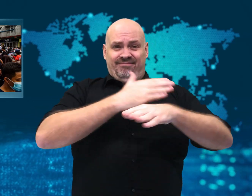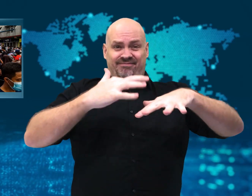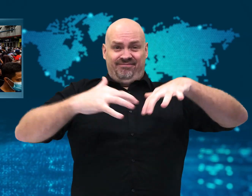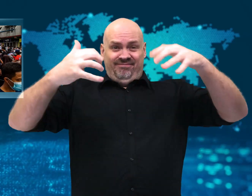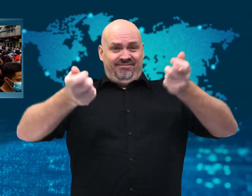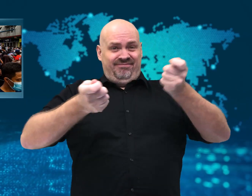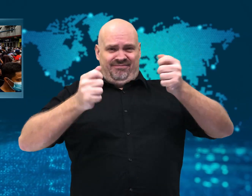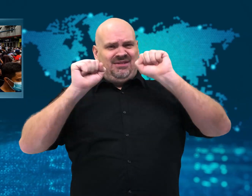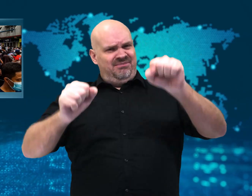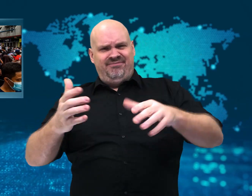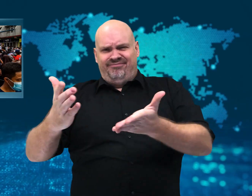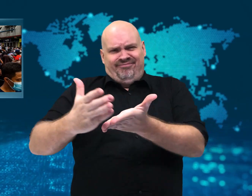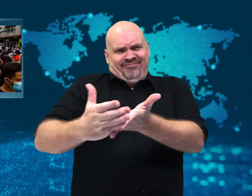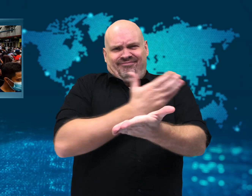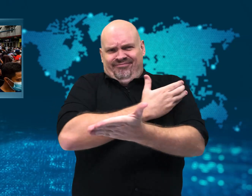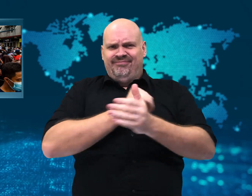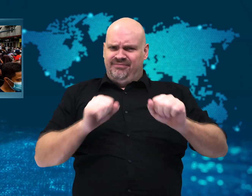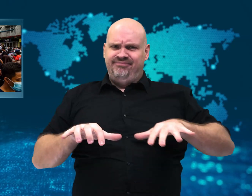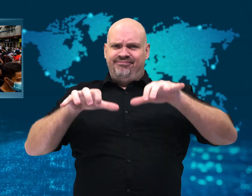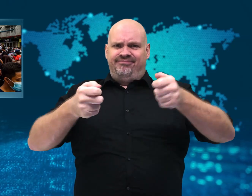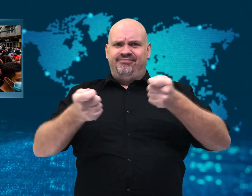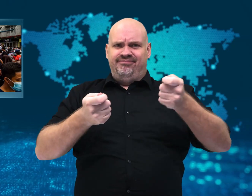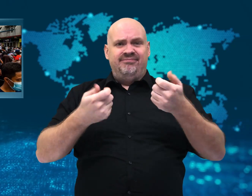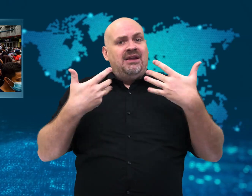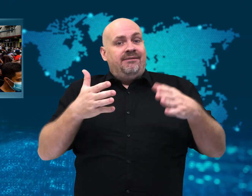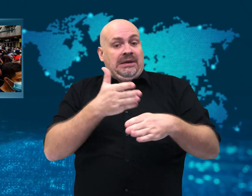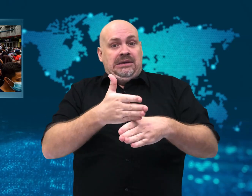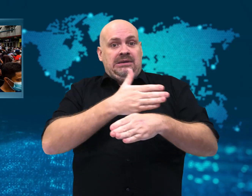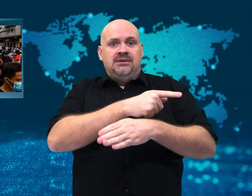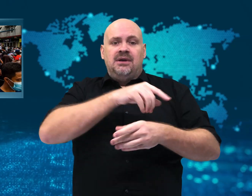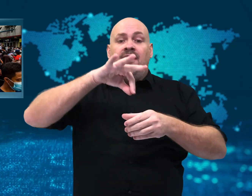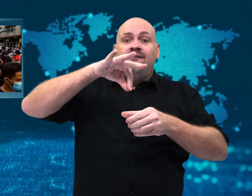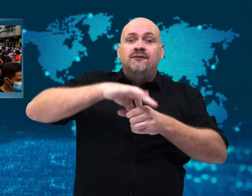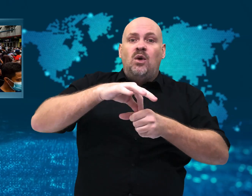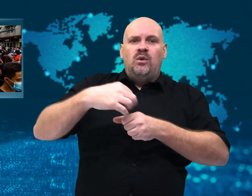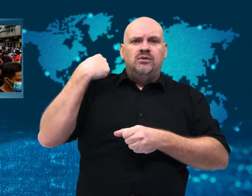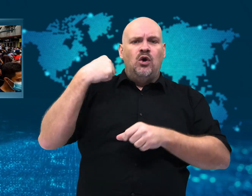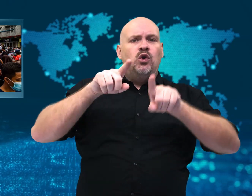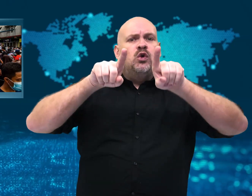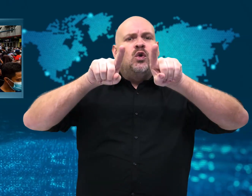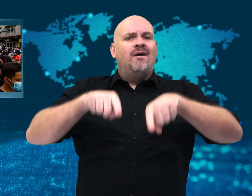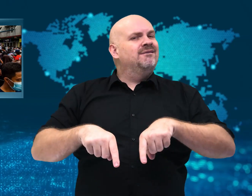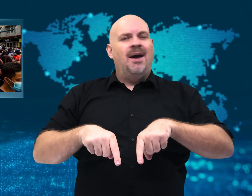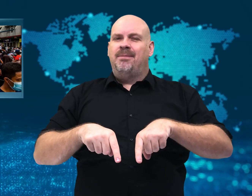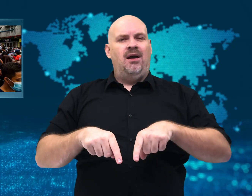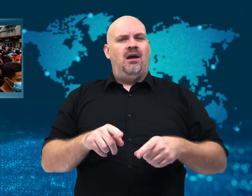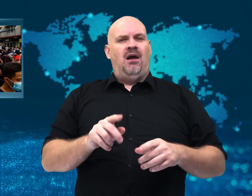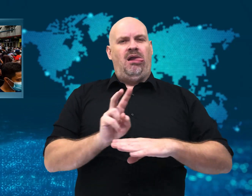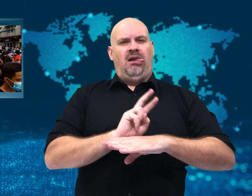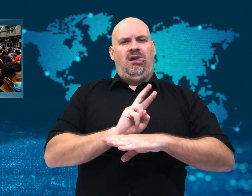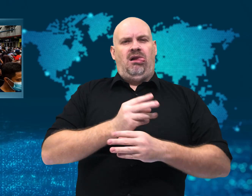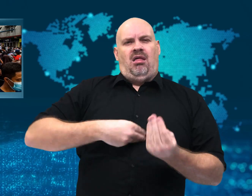The military claims that the coup took place because the original